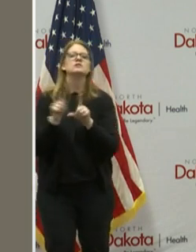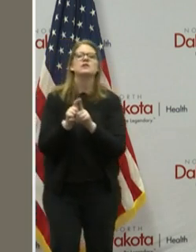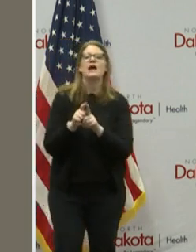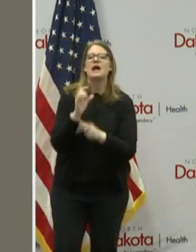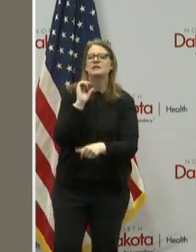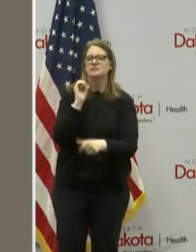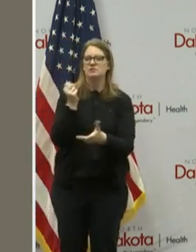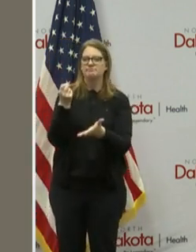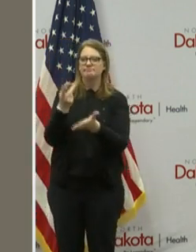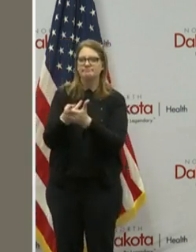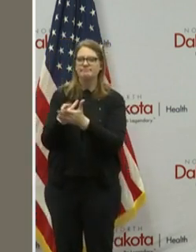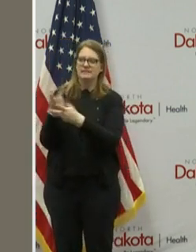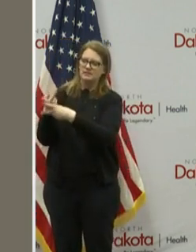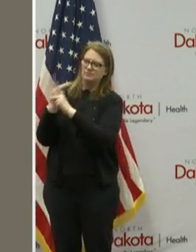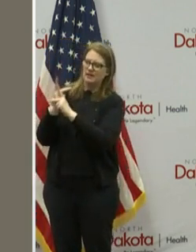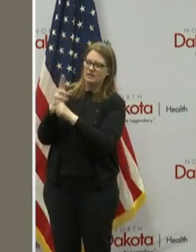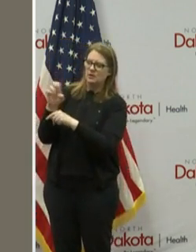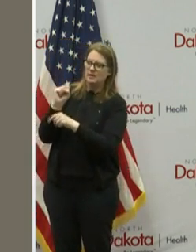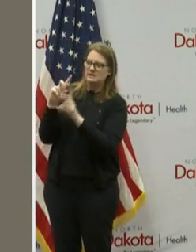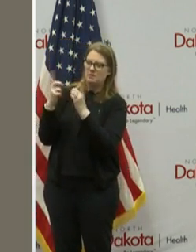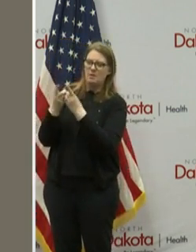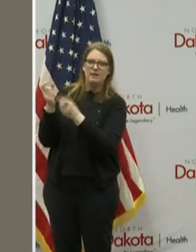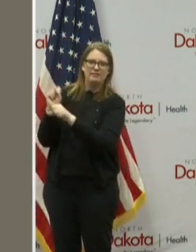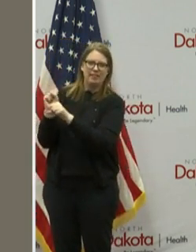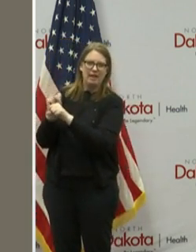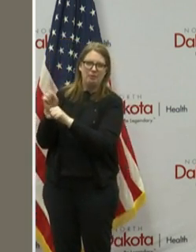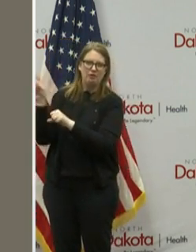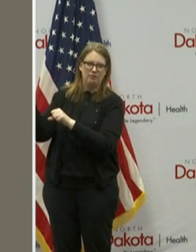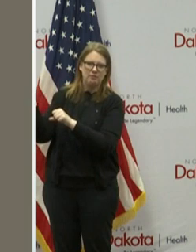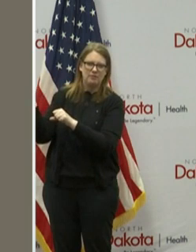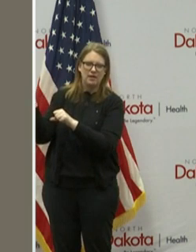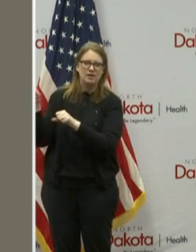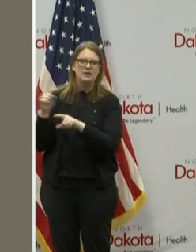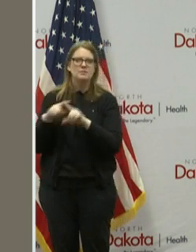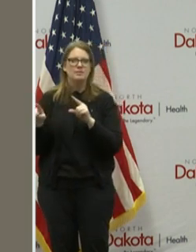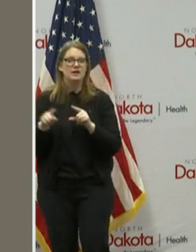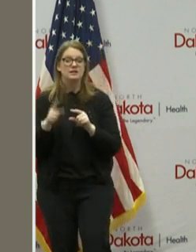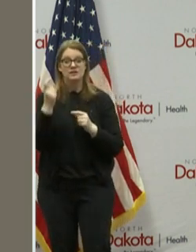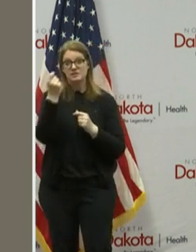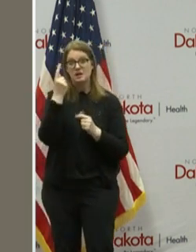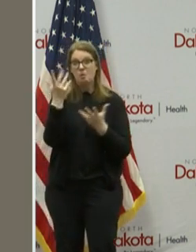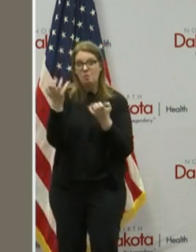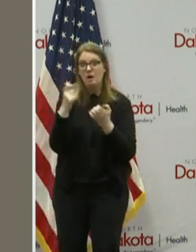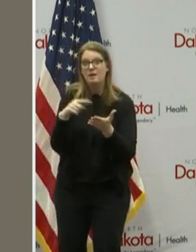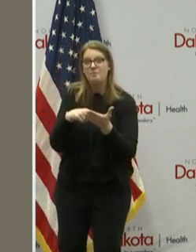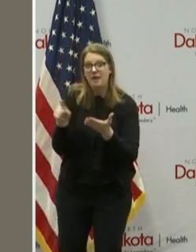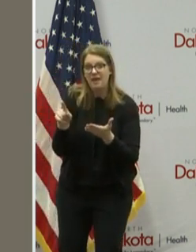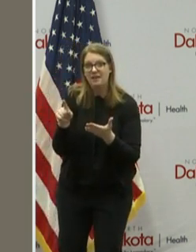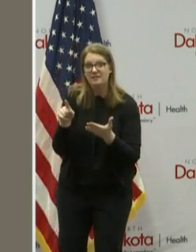ALREADY AUTHORITY TO BE ABLE TO BORROW FROM THE U.S. LABOR DEPARTMENT AND USING THE CARES